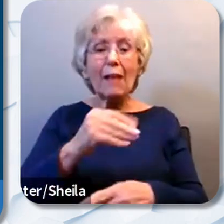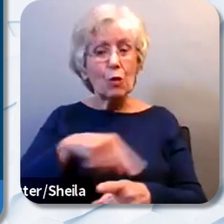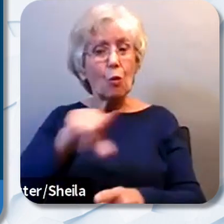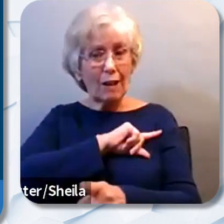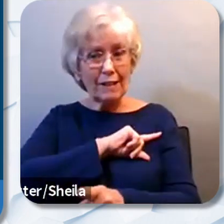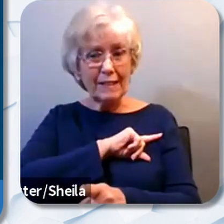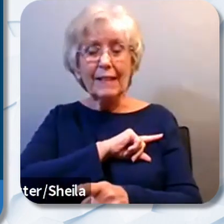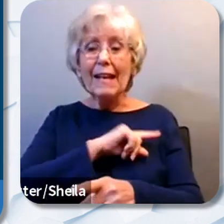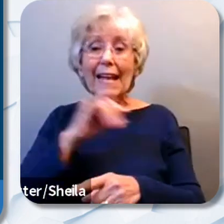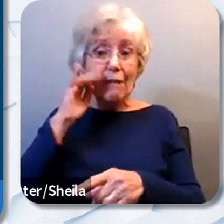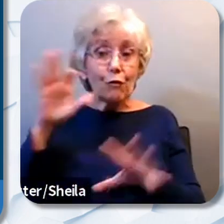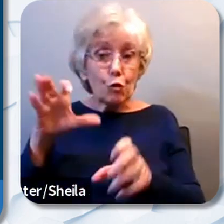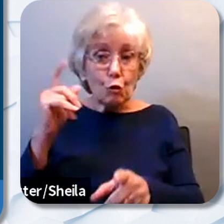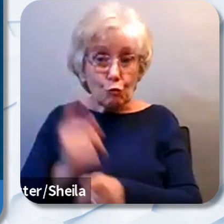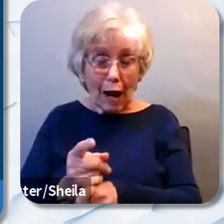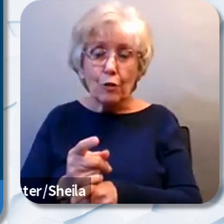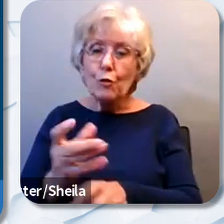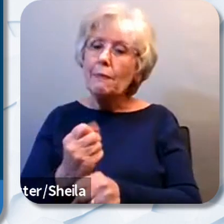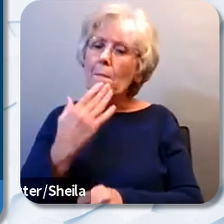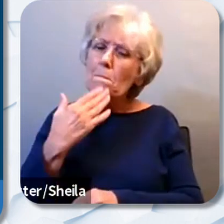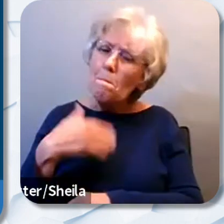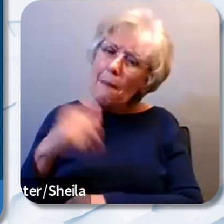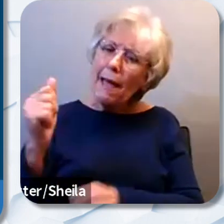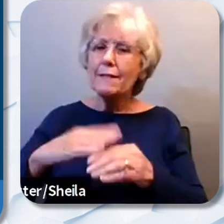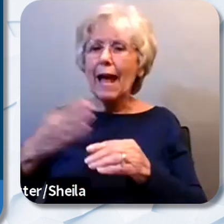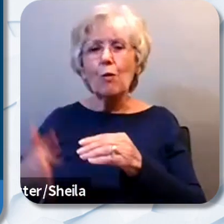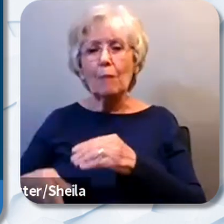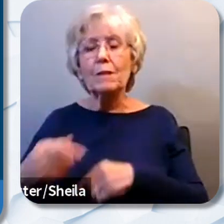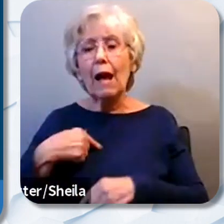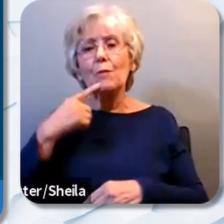if. You do it right, you get the best outcomes, so I would say, under the instructional division,